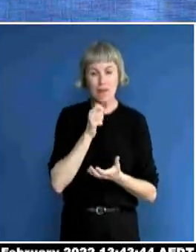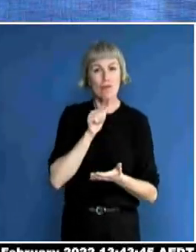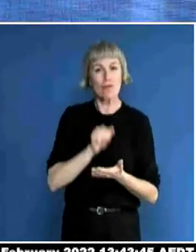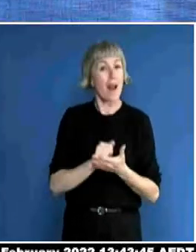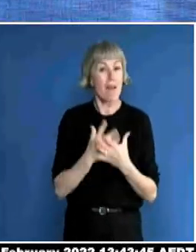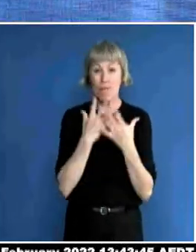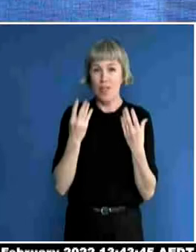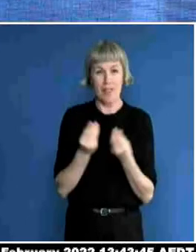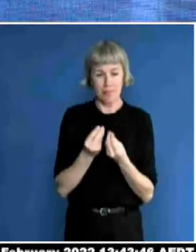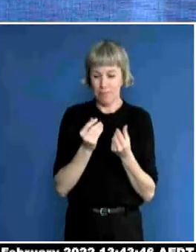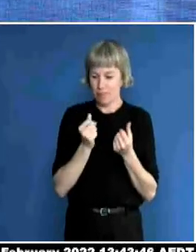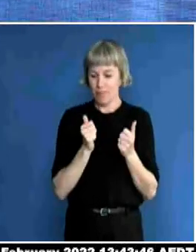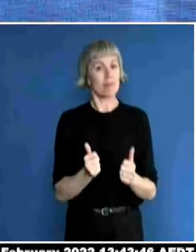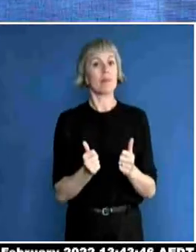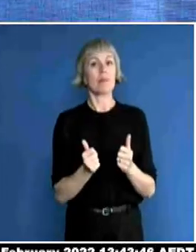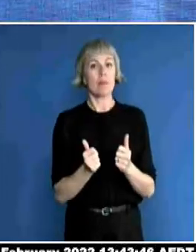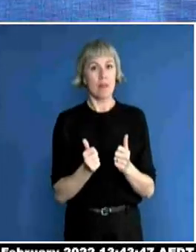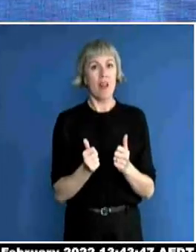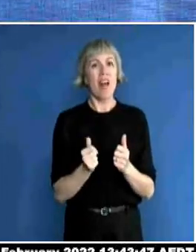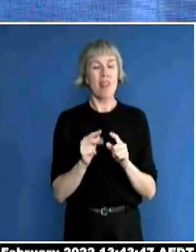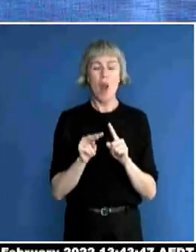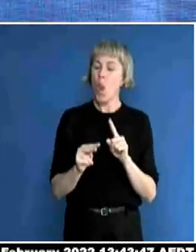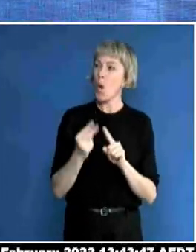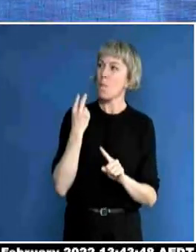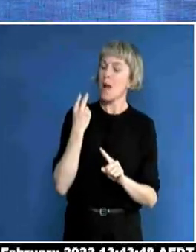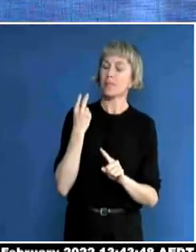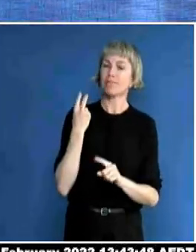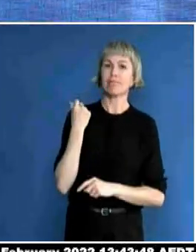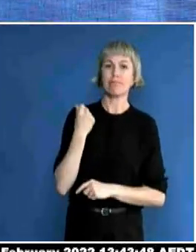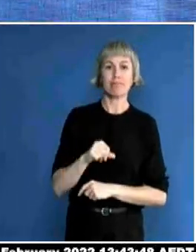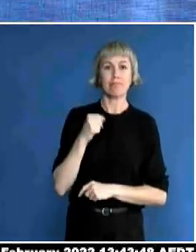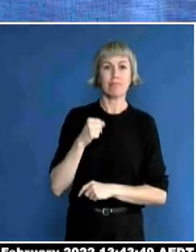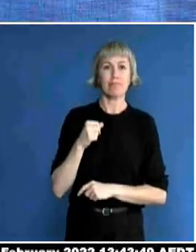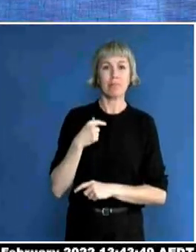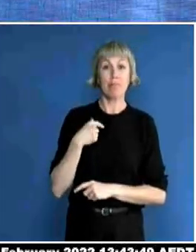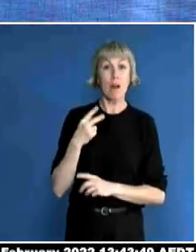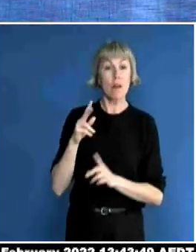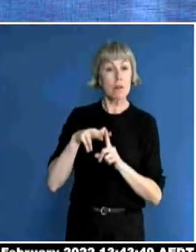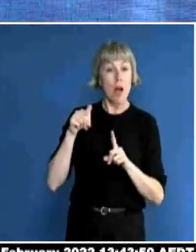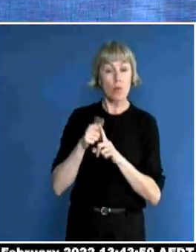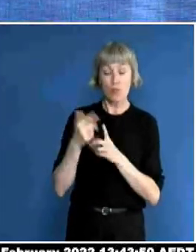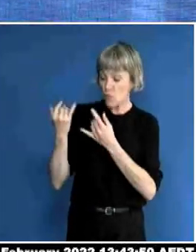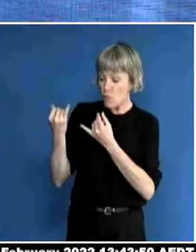wrong. You need to keep - treat the core diagnosis, which for me is ADHD.